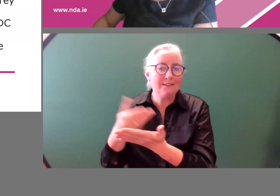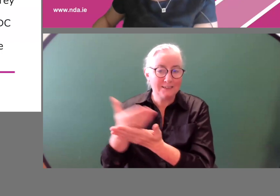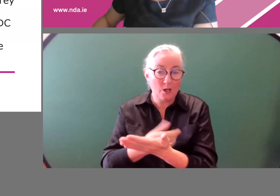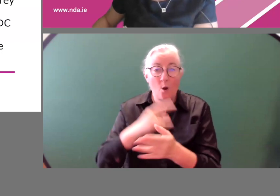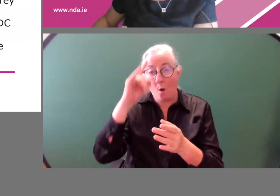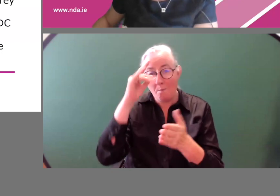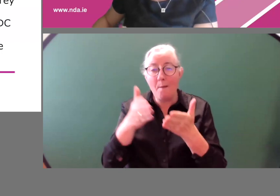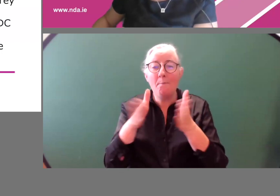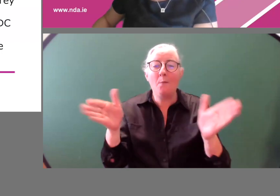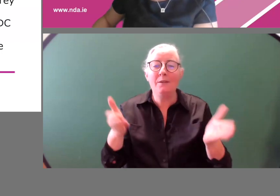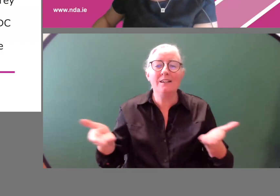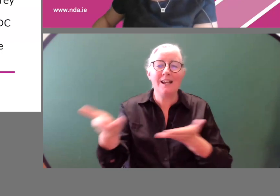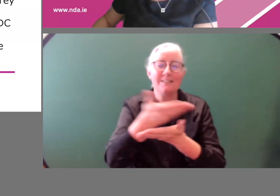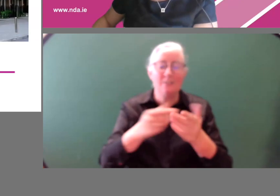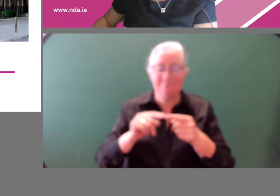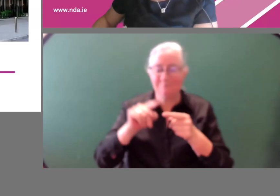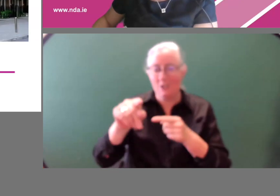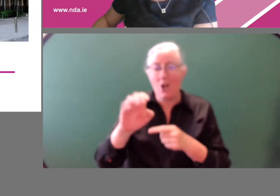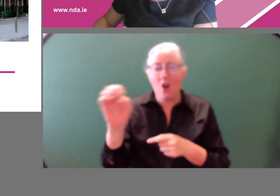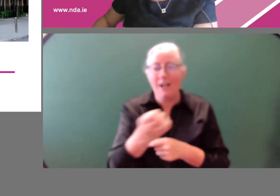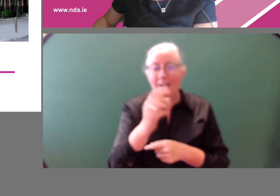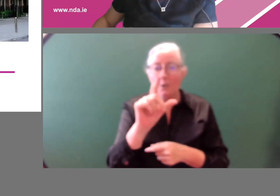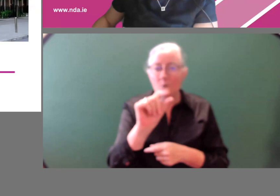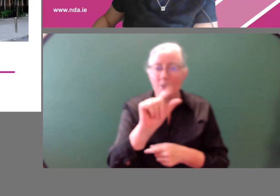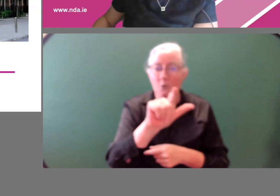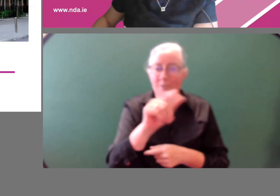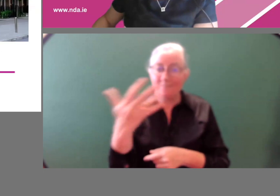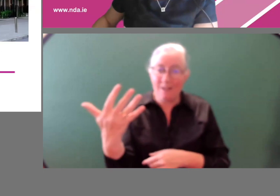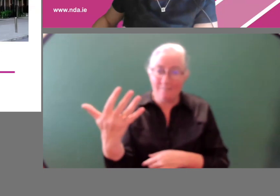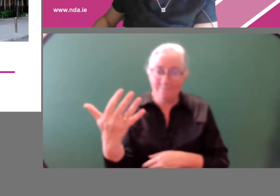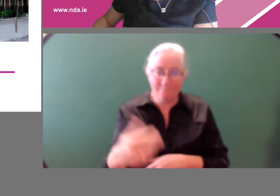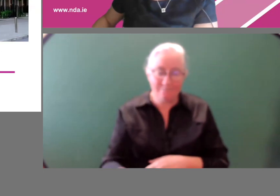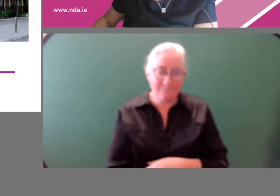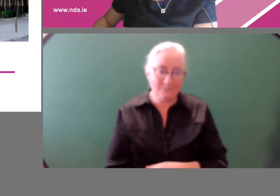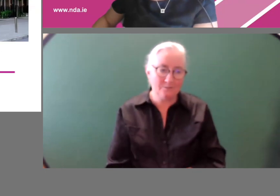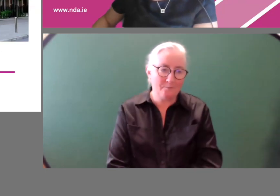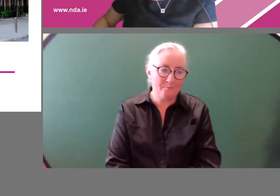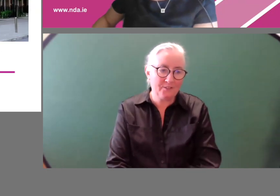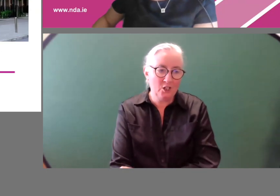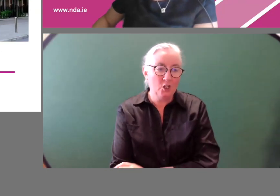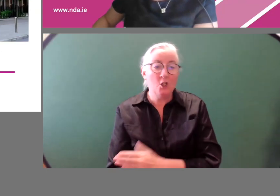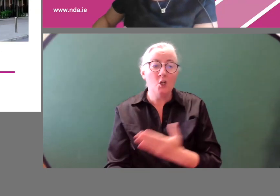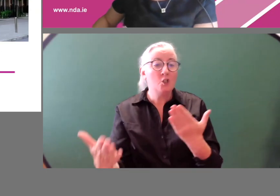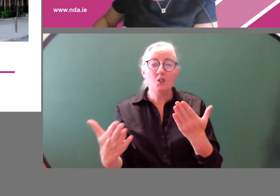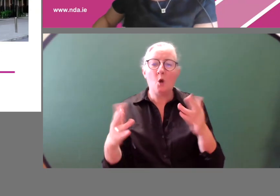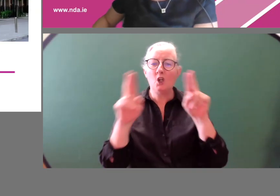in early 2025 on that standard. So in outline what are Universal Design homes all about,